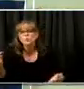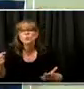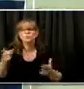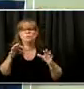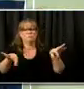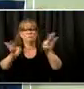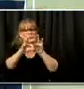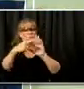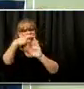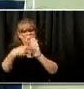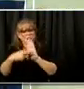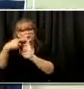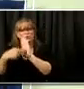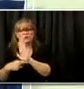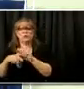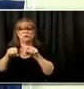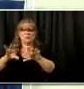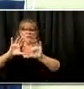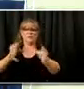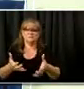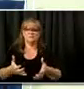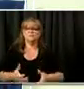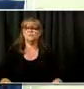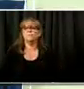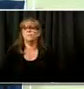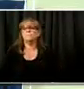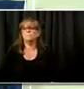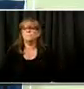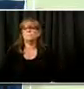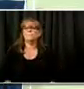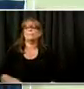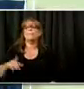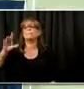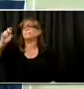thank you superintendent we also have dr chris rogers with us